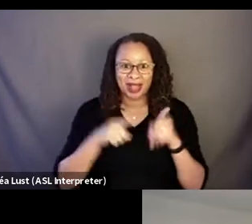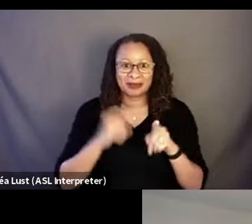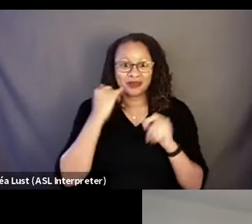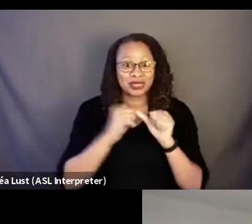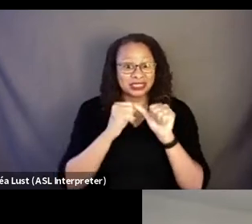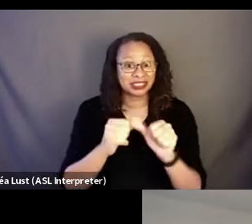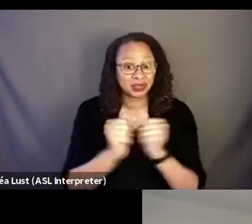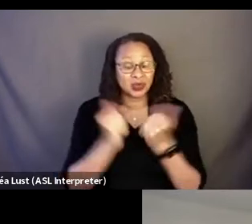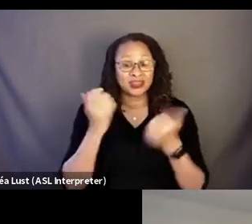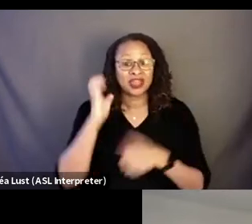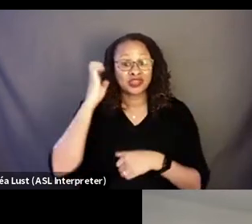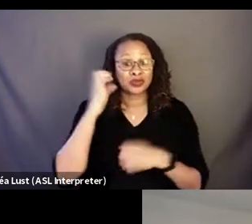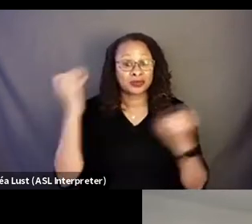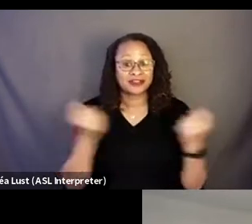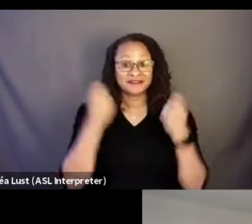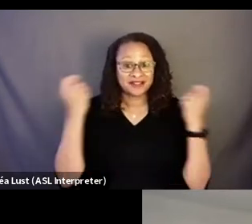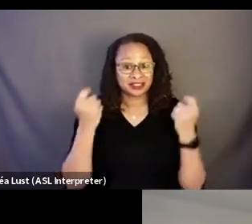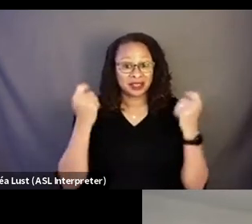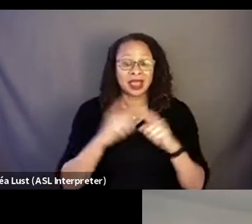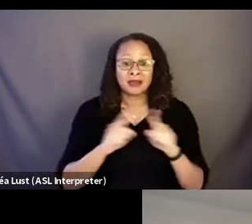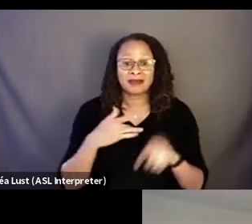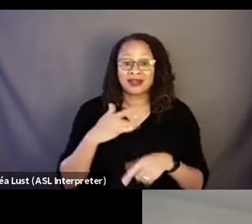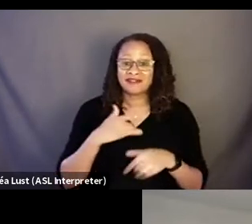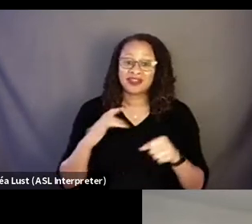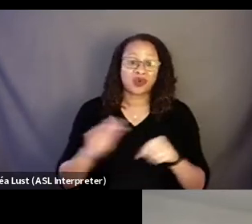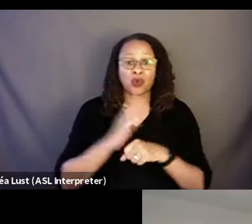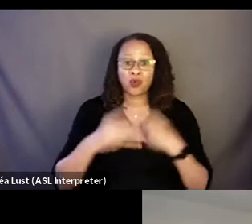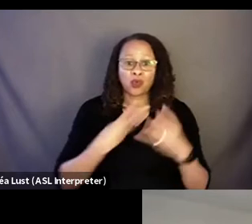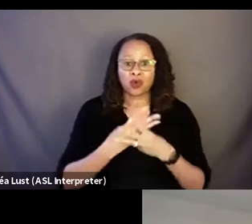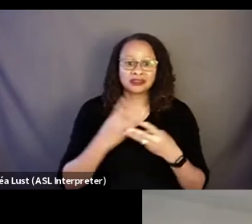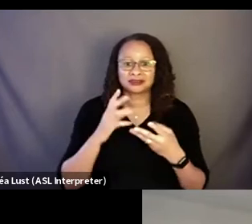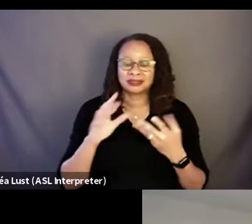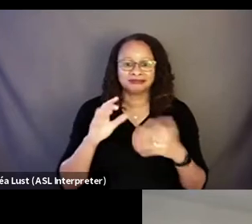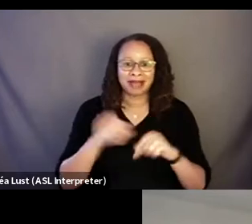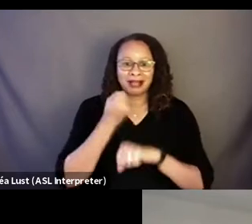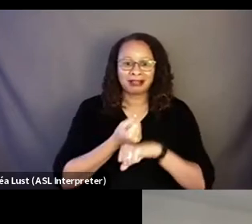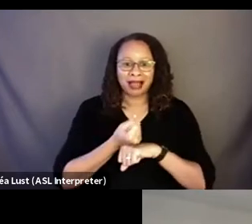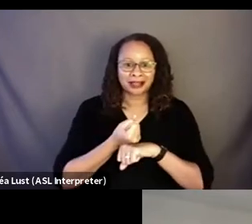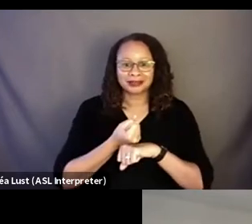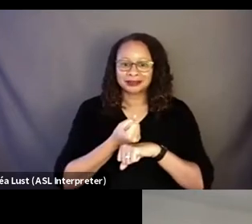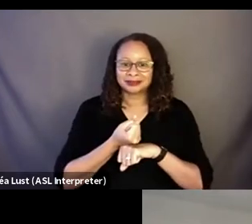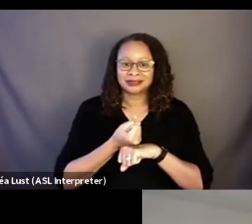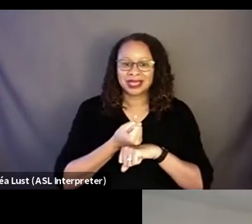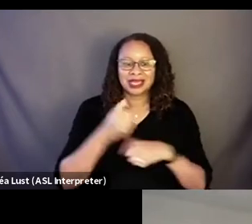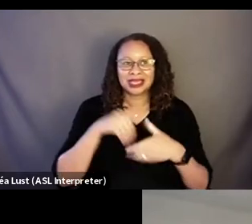but we feel the entire world's been locked down in a way that is protective of so many of us,